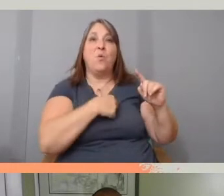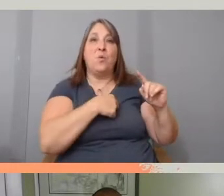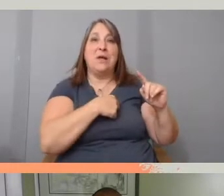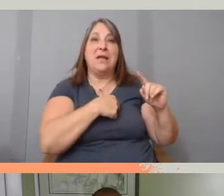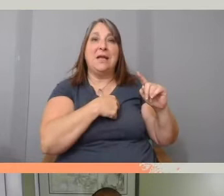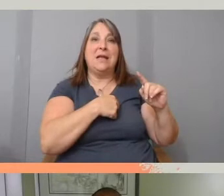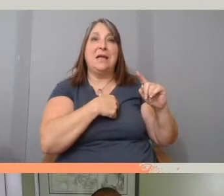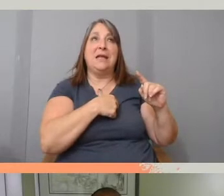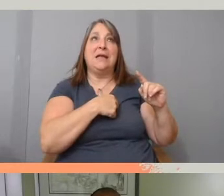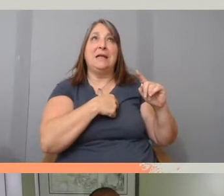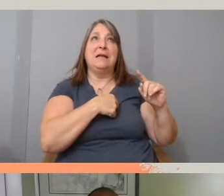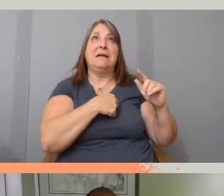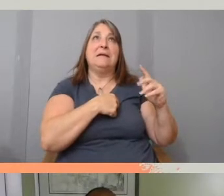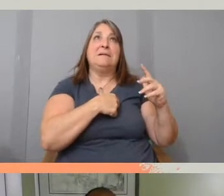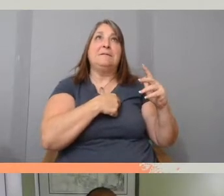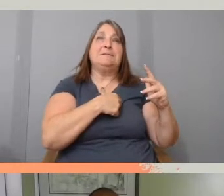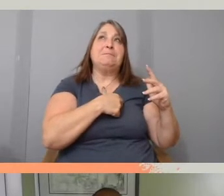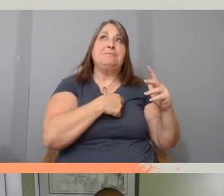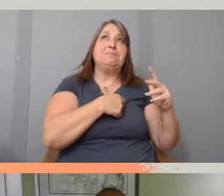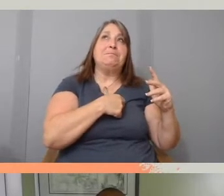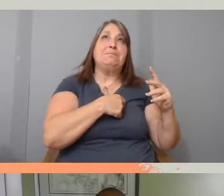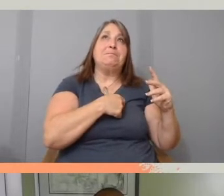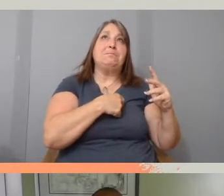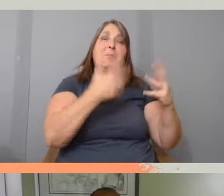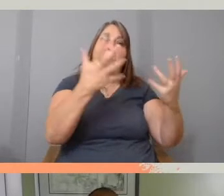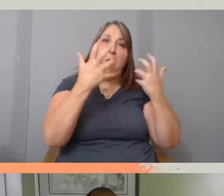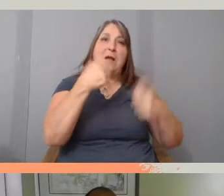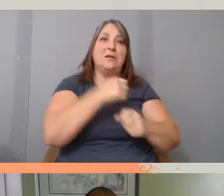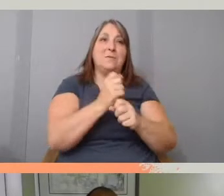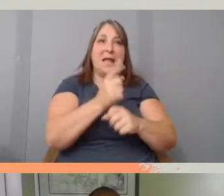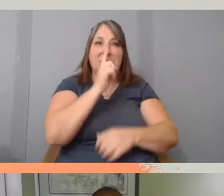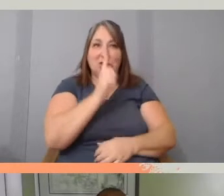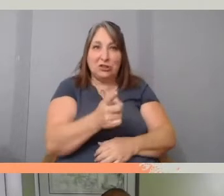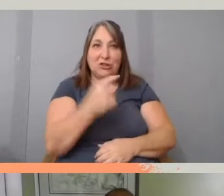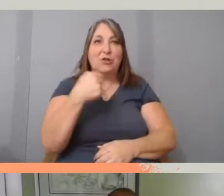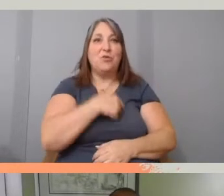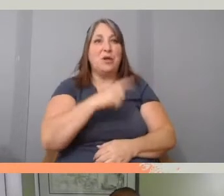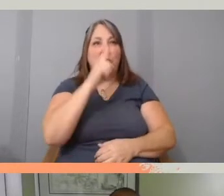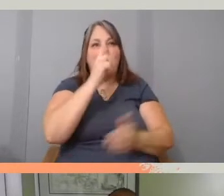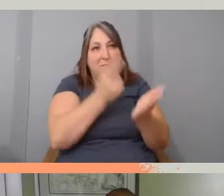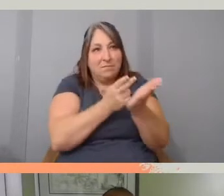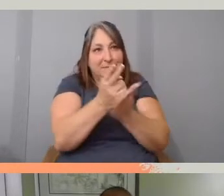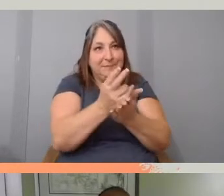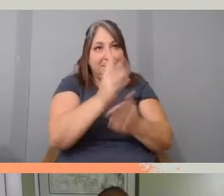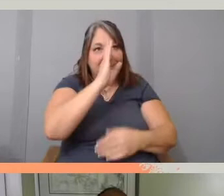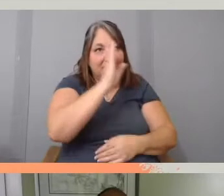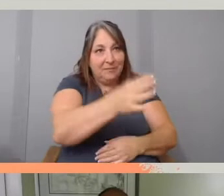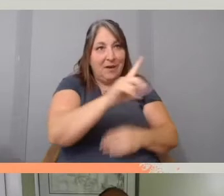but we wanted to make sure that we were upfront about that in the first place.